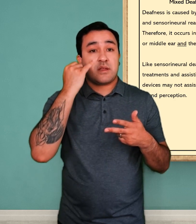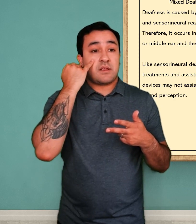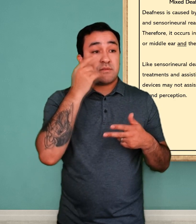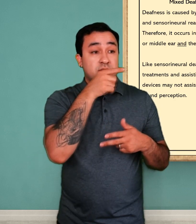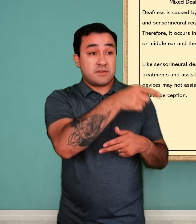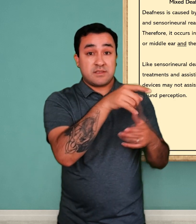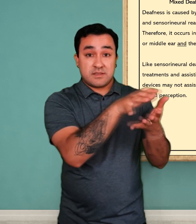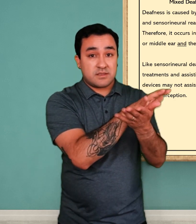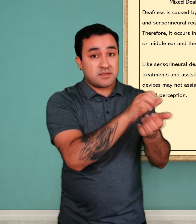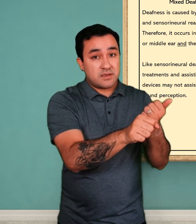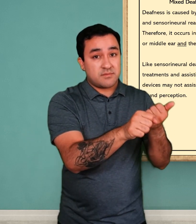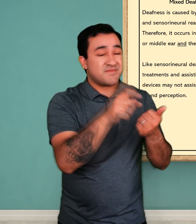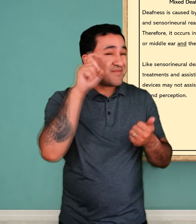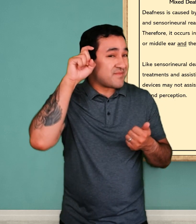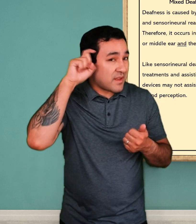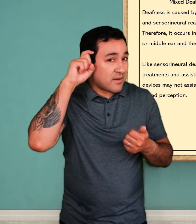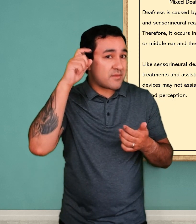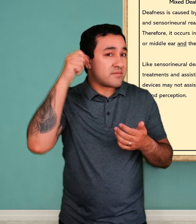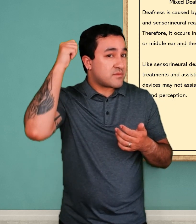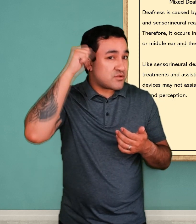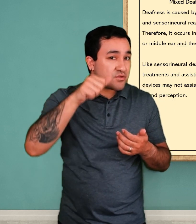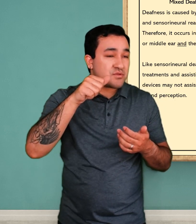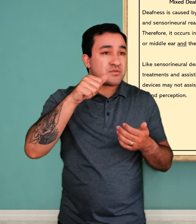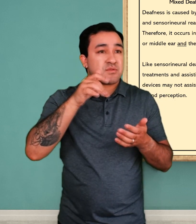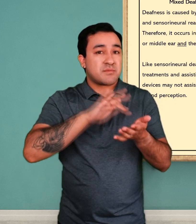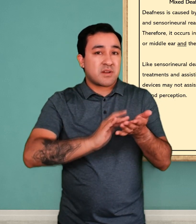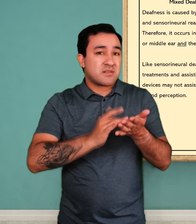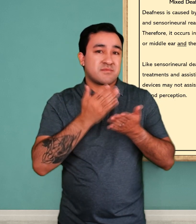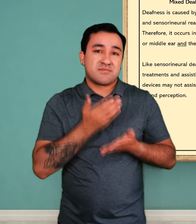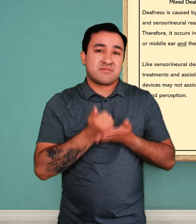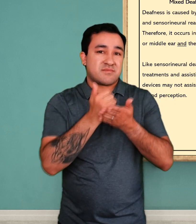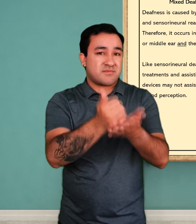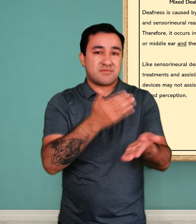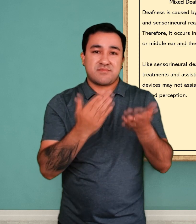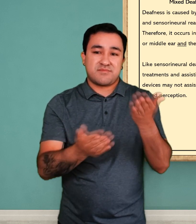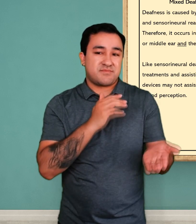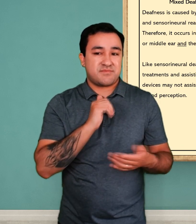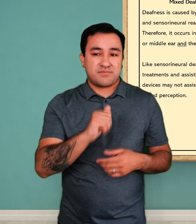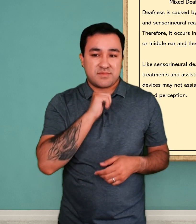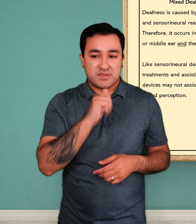will most likely not assist the person in perceiving sound.